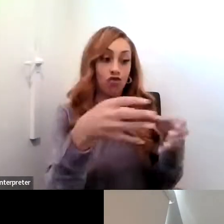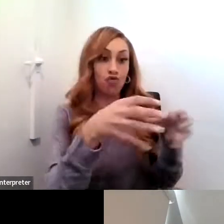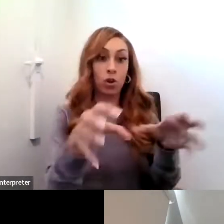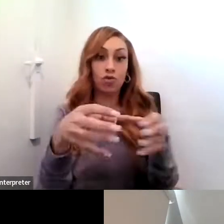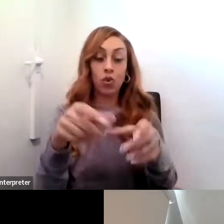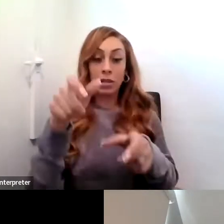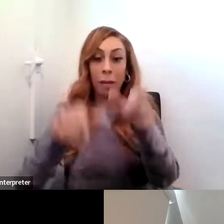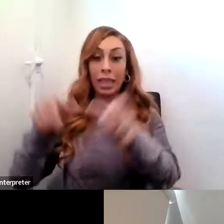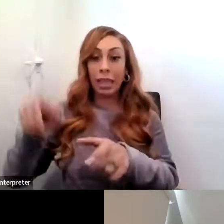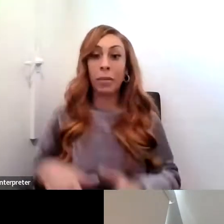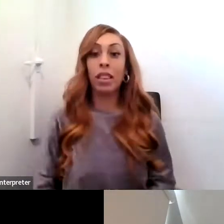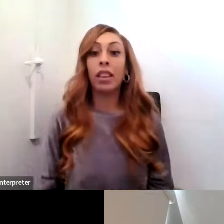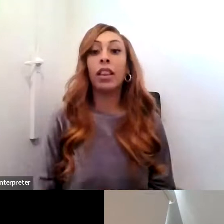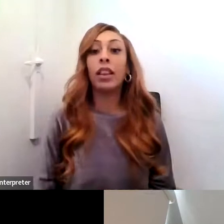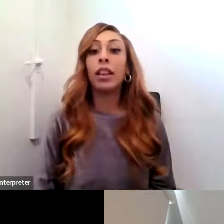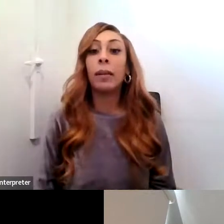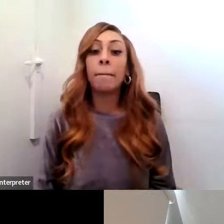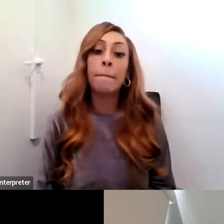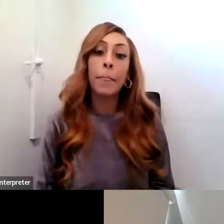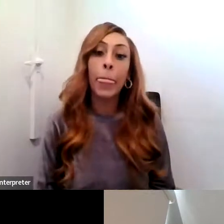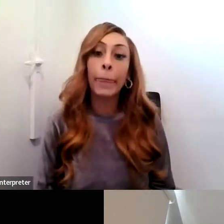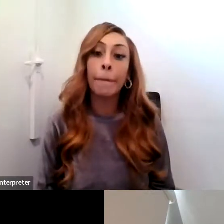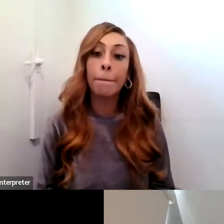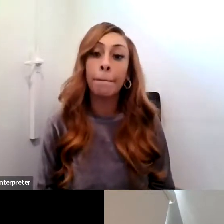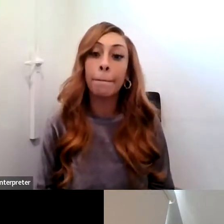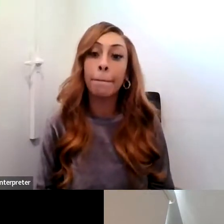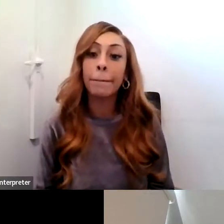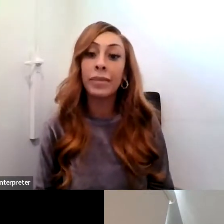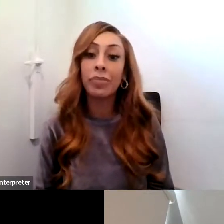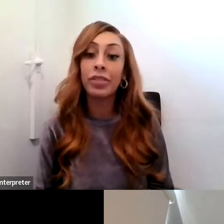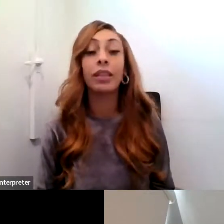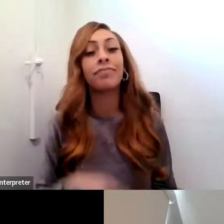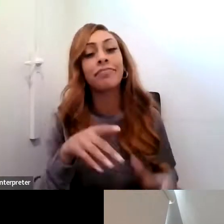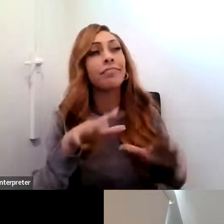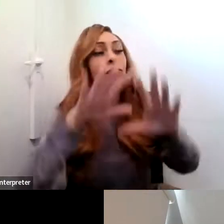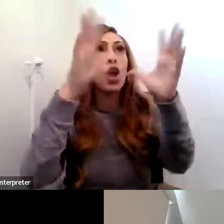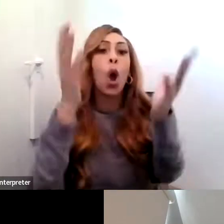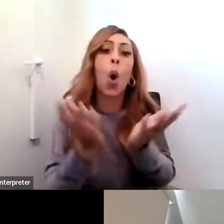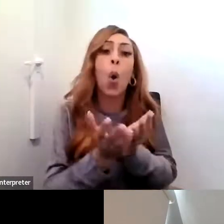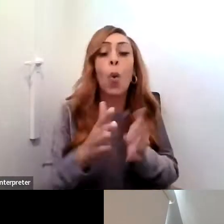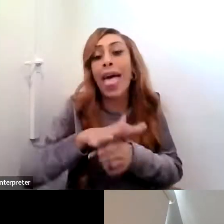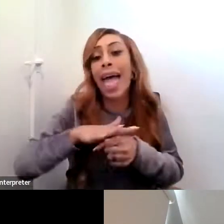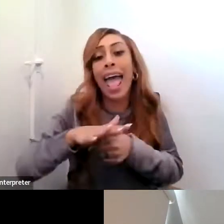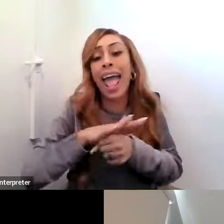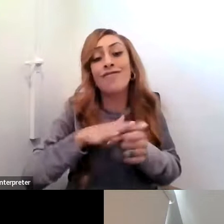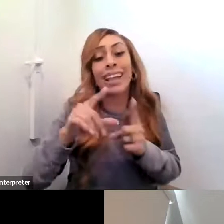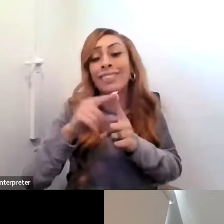I don't want to dwell too much on the problems that the sector has with diversity and inclusion, but this whole area of digital working is yet another part of our sector